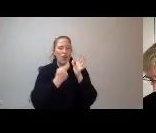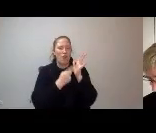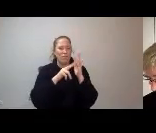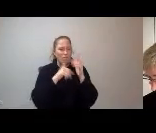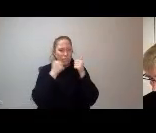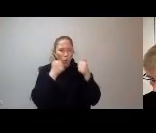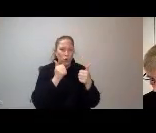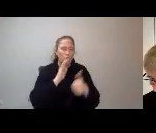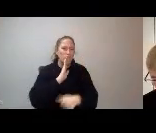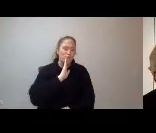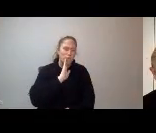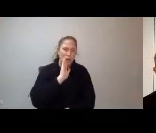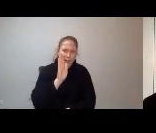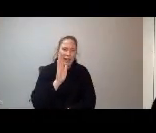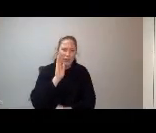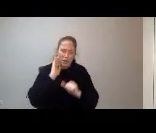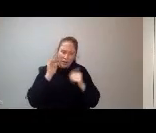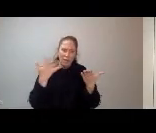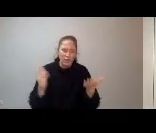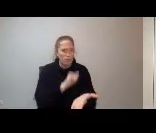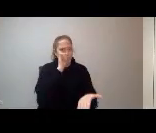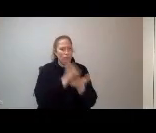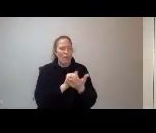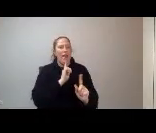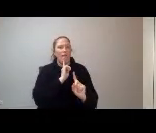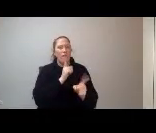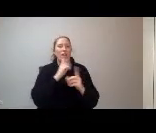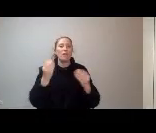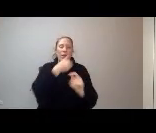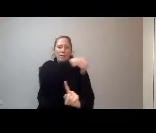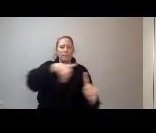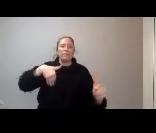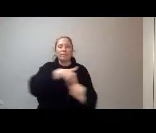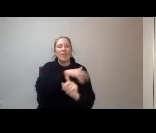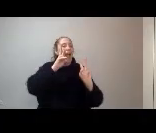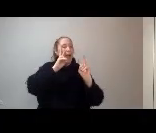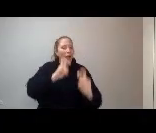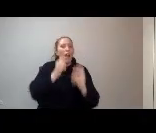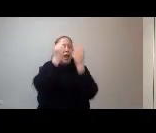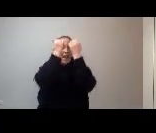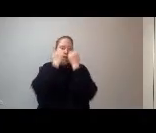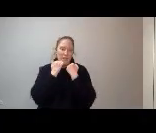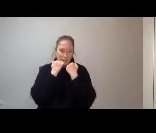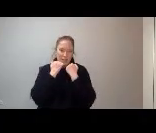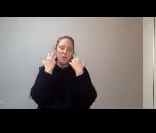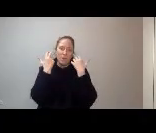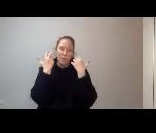giving practical advice backed by good-quality evidence, both at the system level